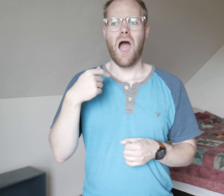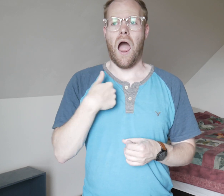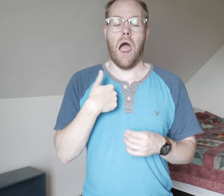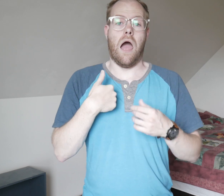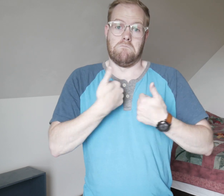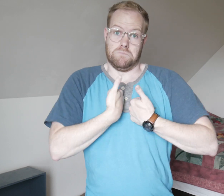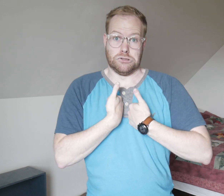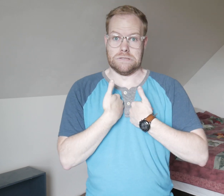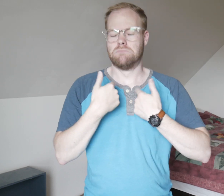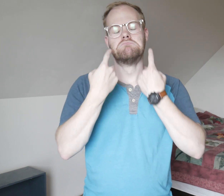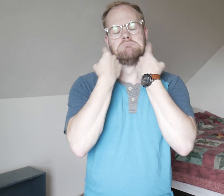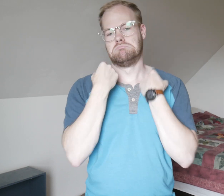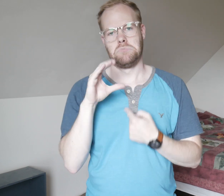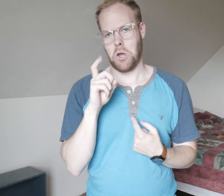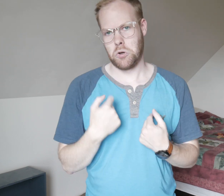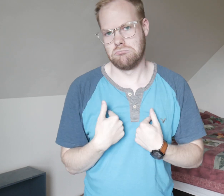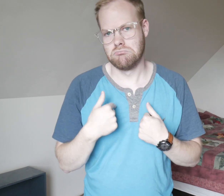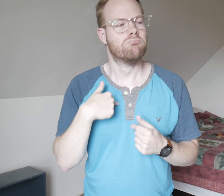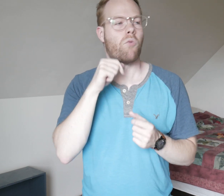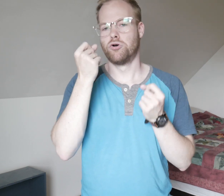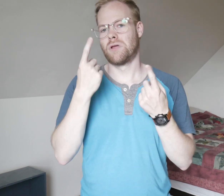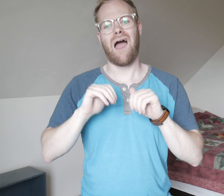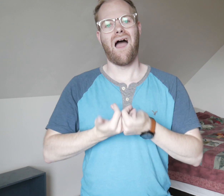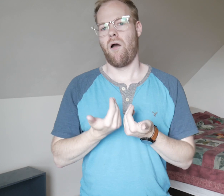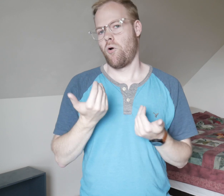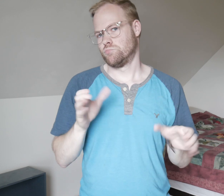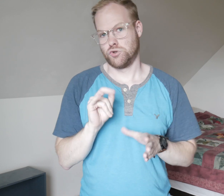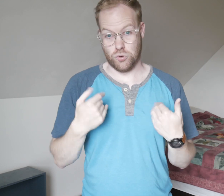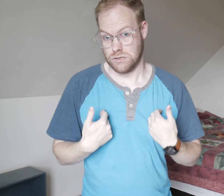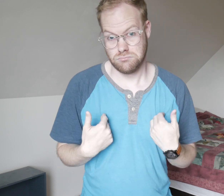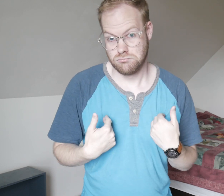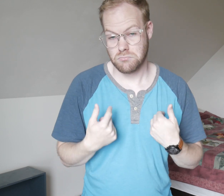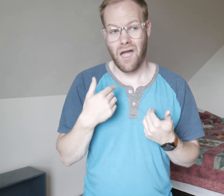I personally don't understand code, I don't understand how to do it.